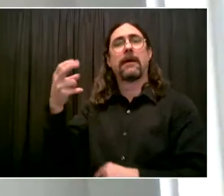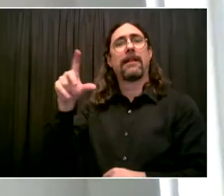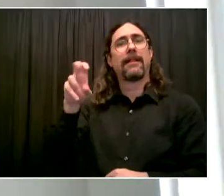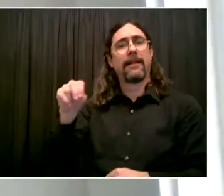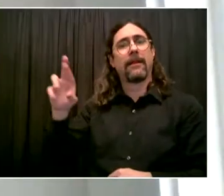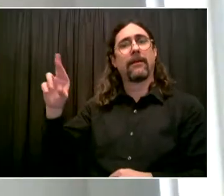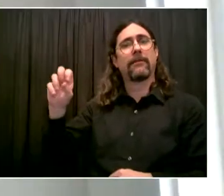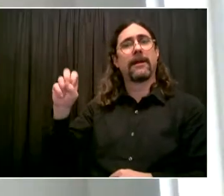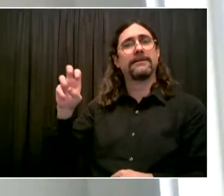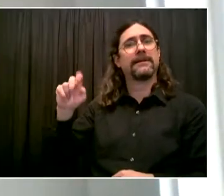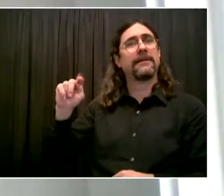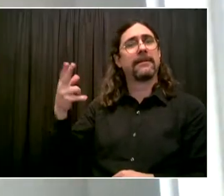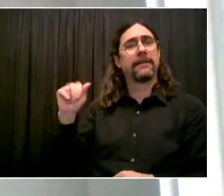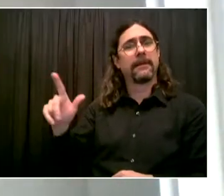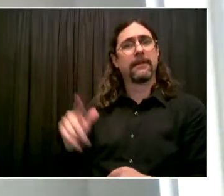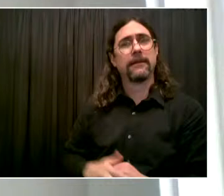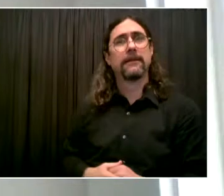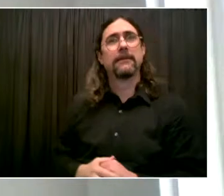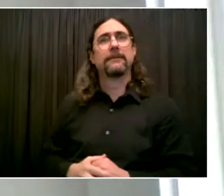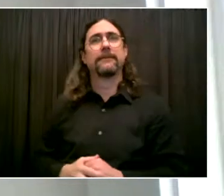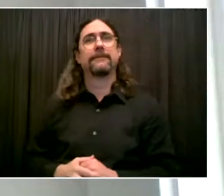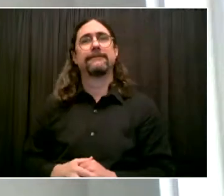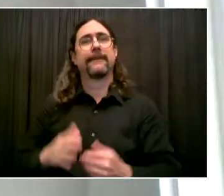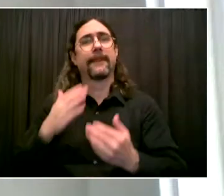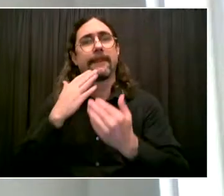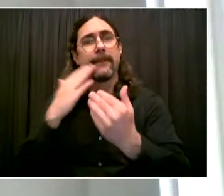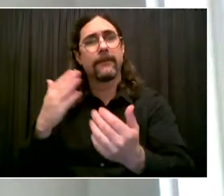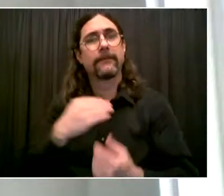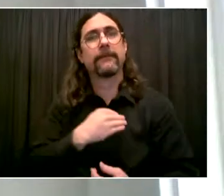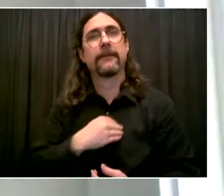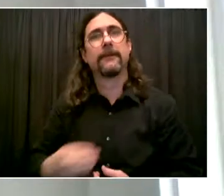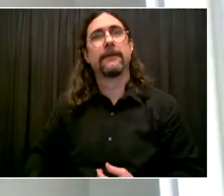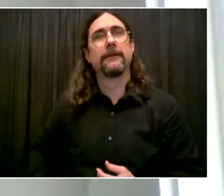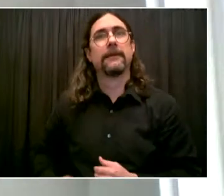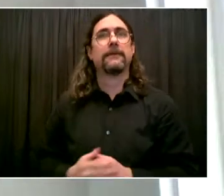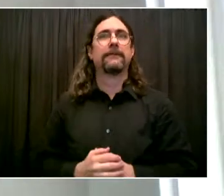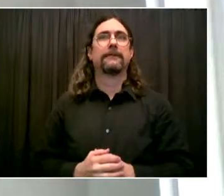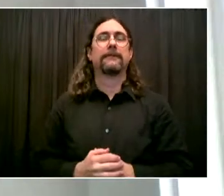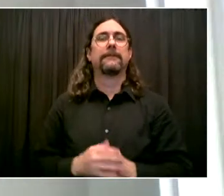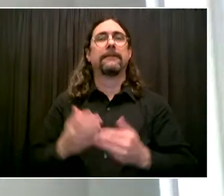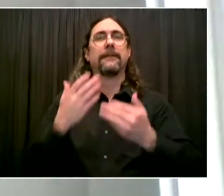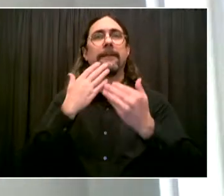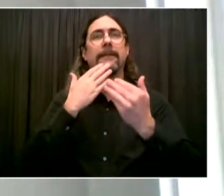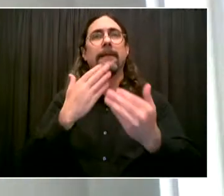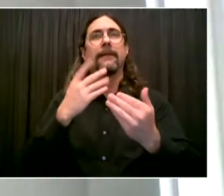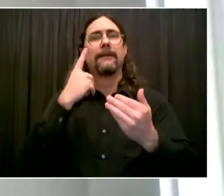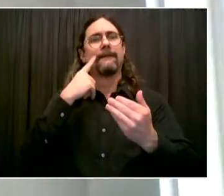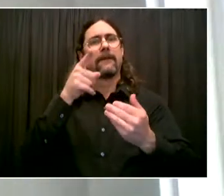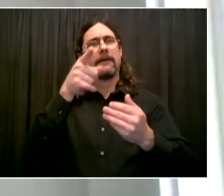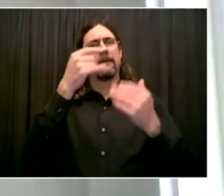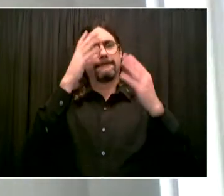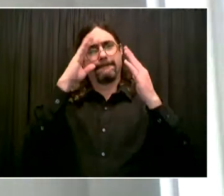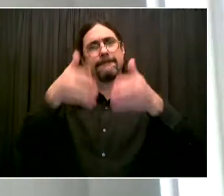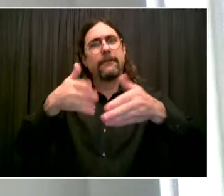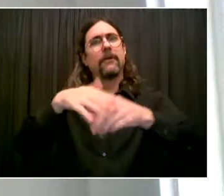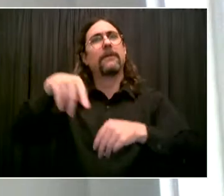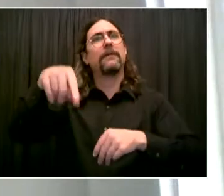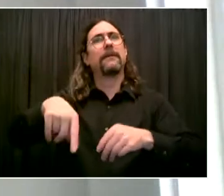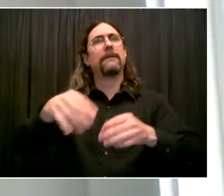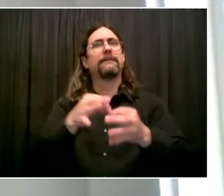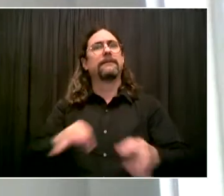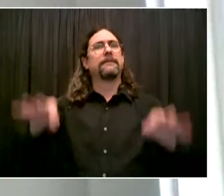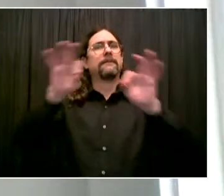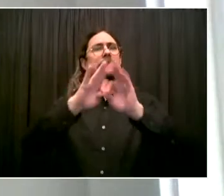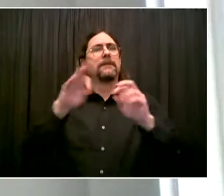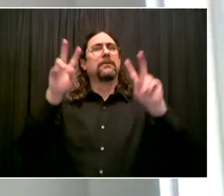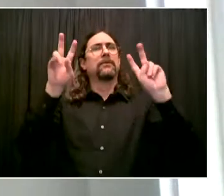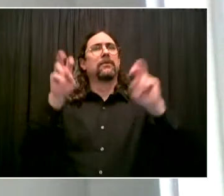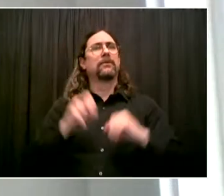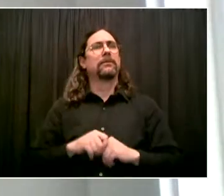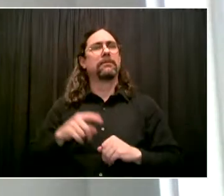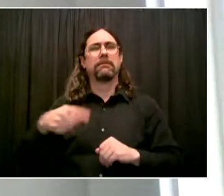CCUNOCILMEMBER